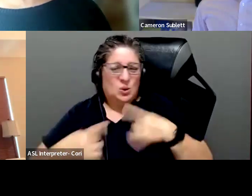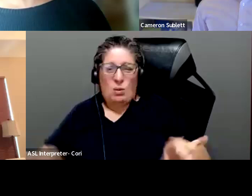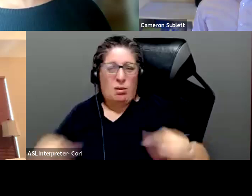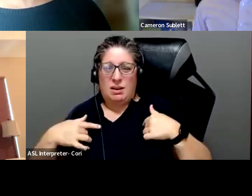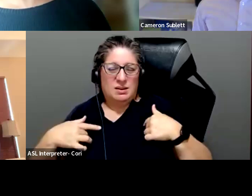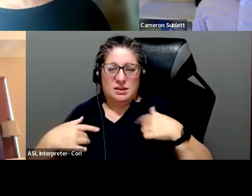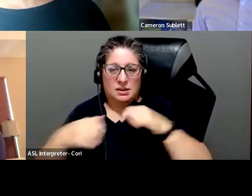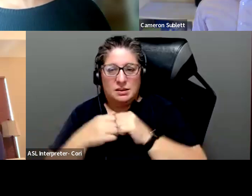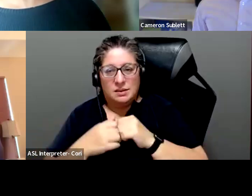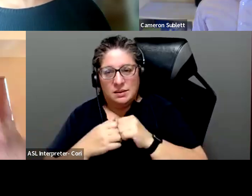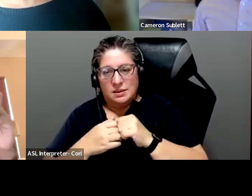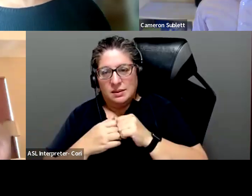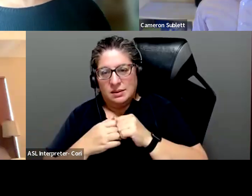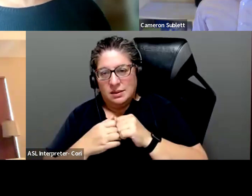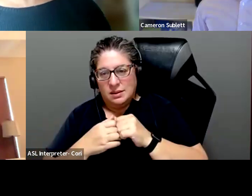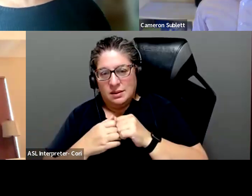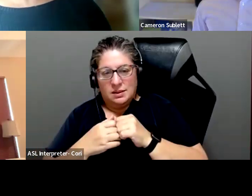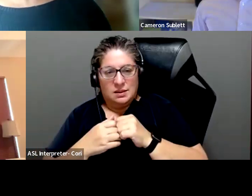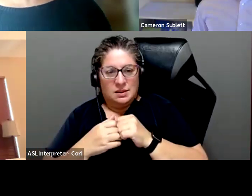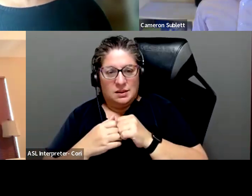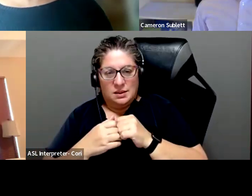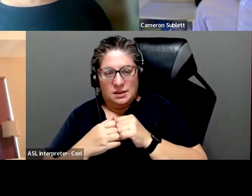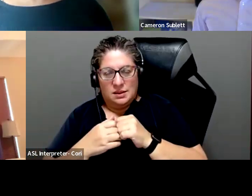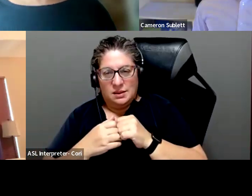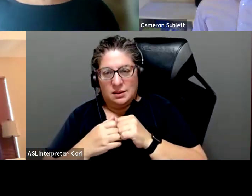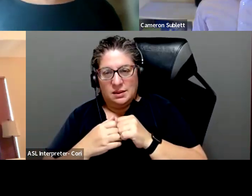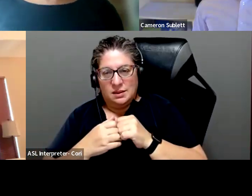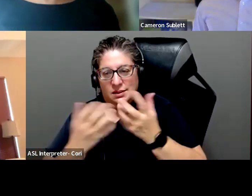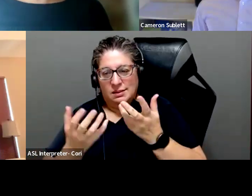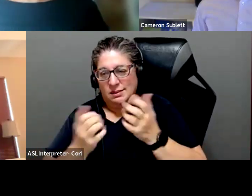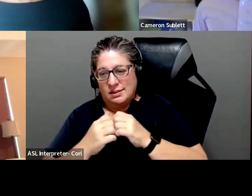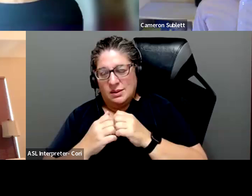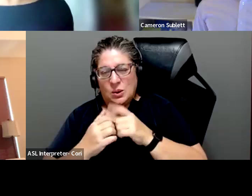Reviewer number two, or just the fact that who is going to read